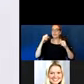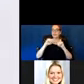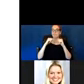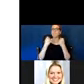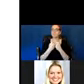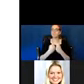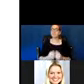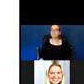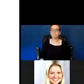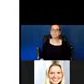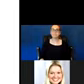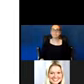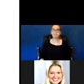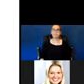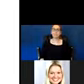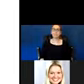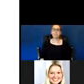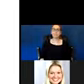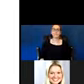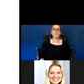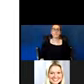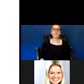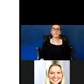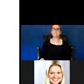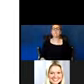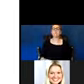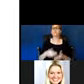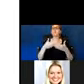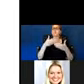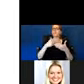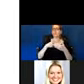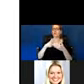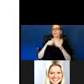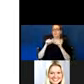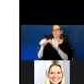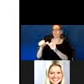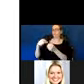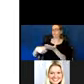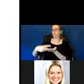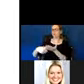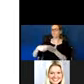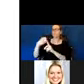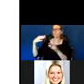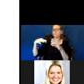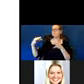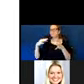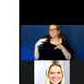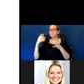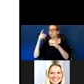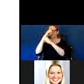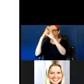So before I talk about Street Health, and before you think about developing a program